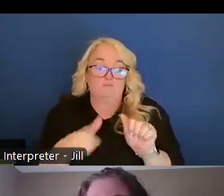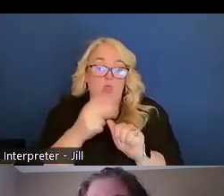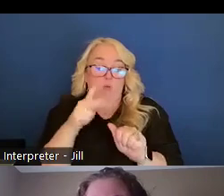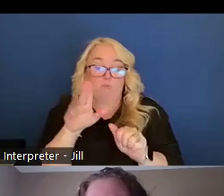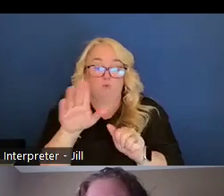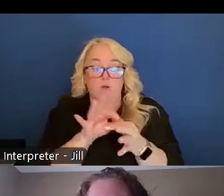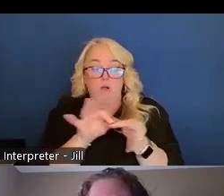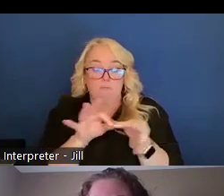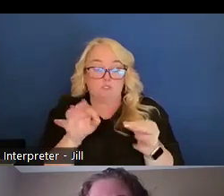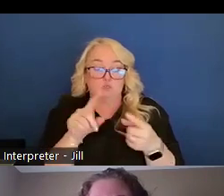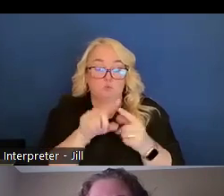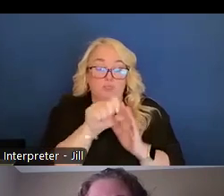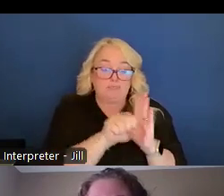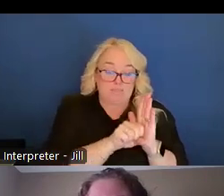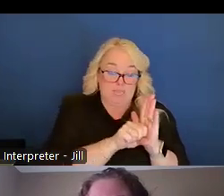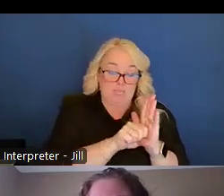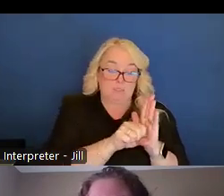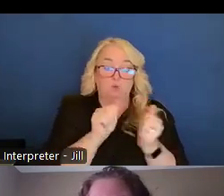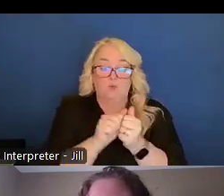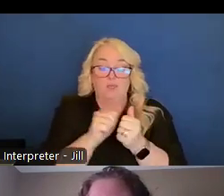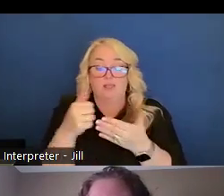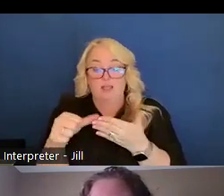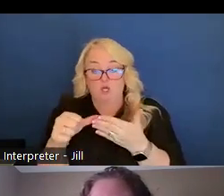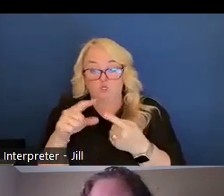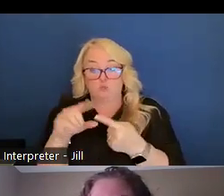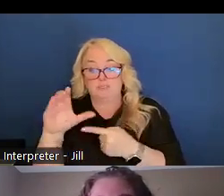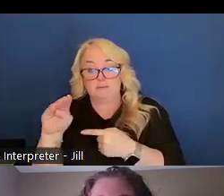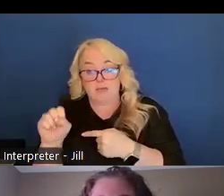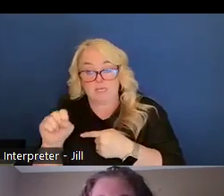the waiver process with a letter to CMS that says, hey, as you're